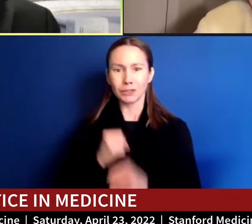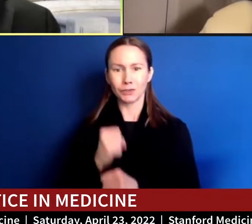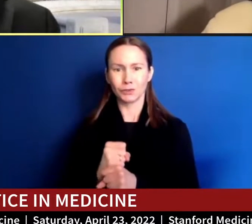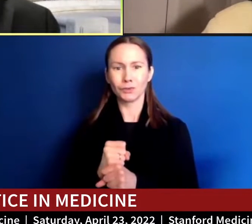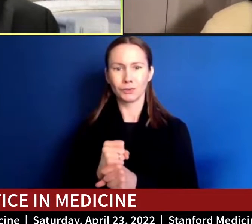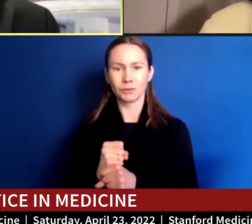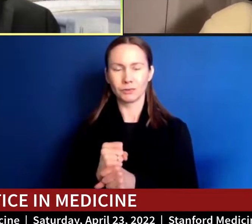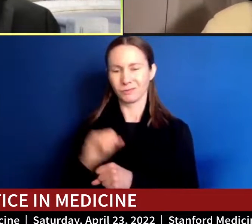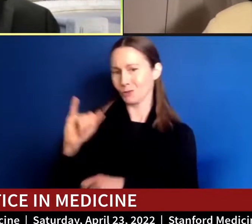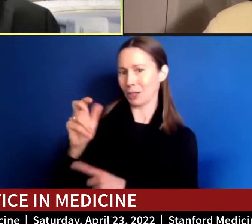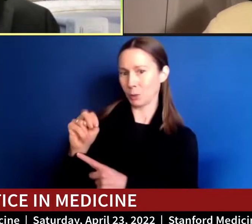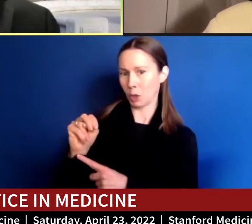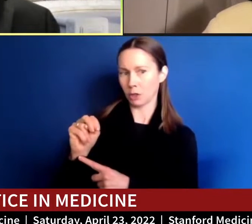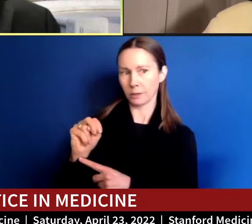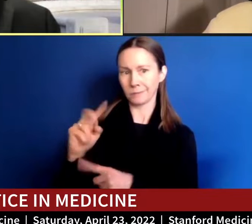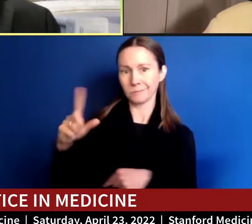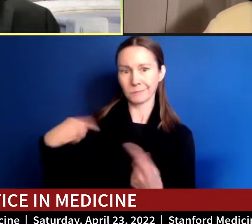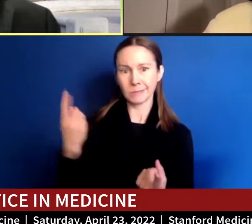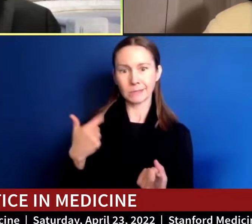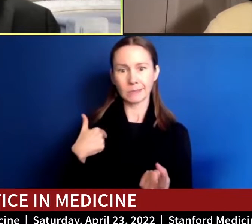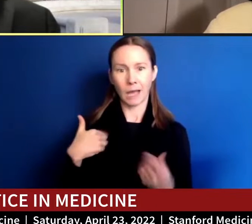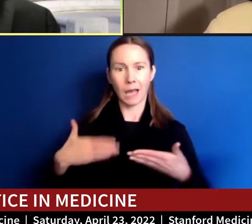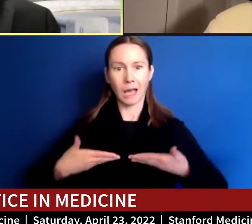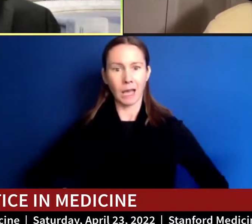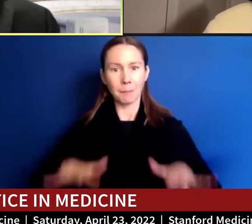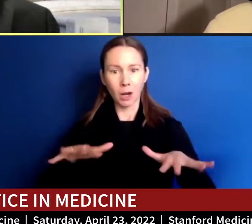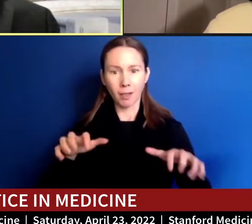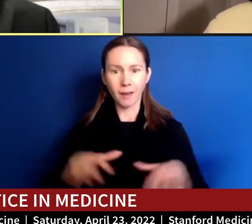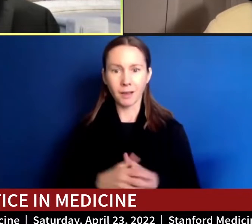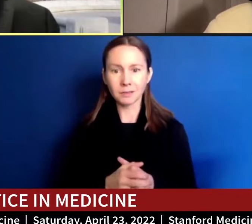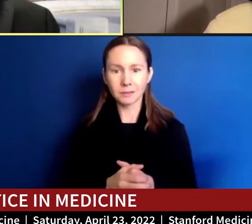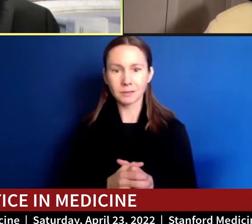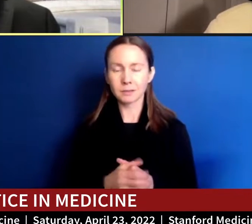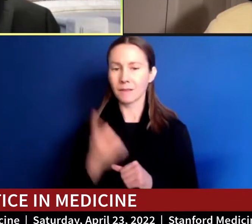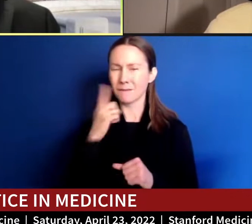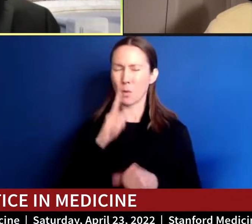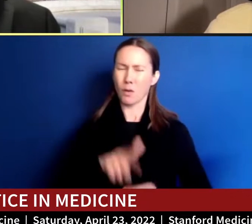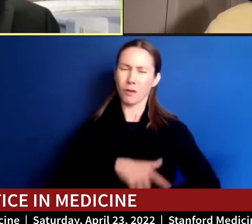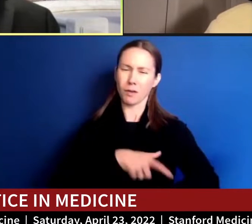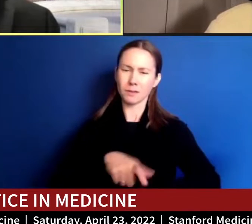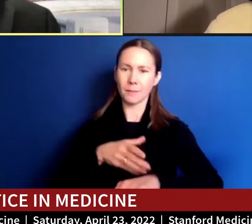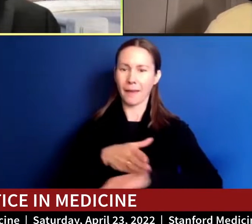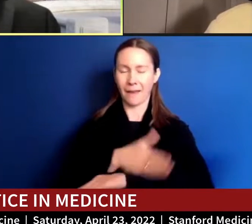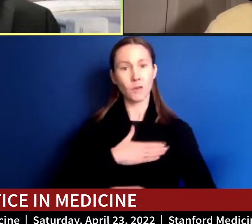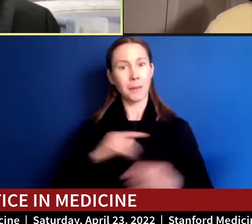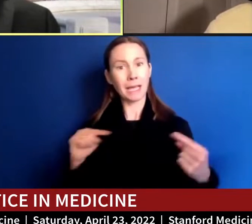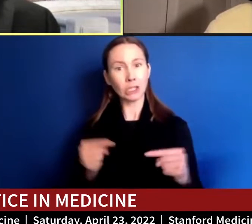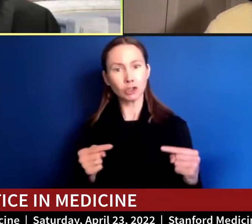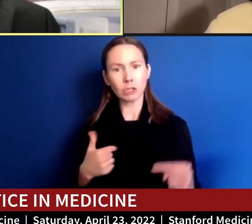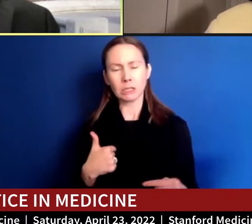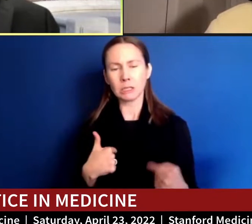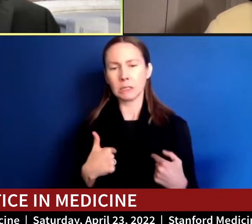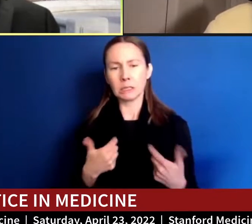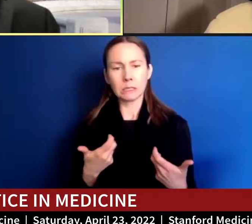was paralyzed. And for a lot of time after my injury, I didn’t really want to hang out that much